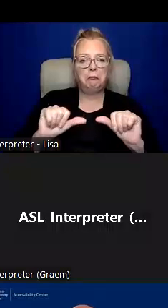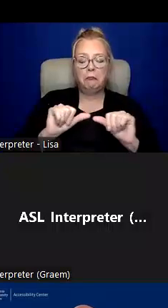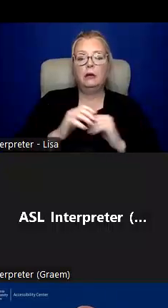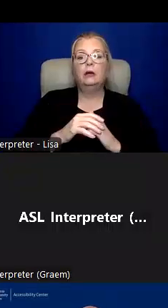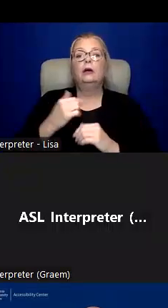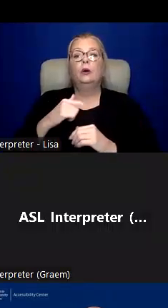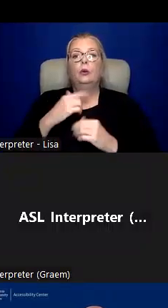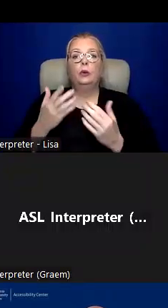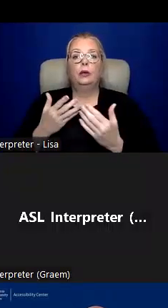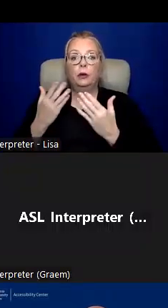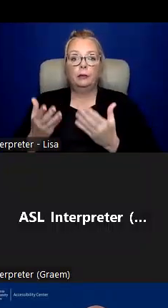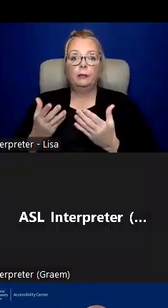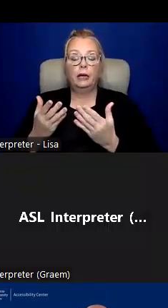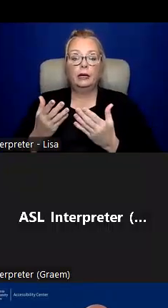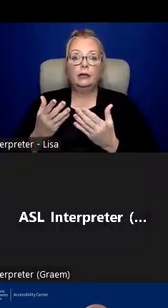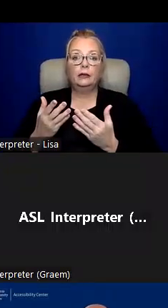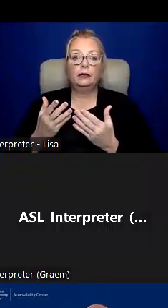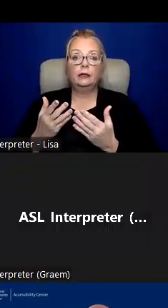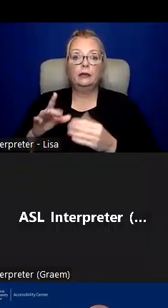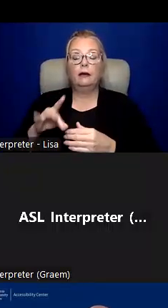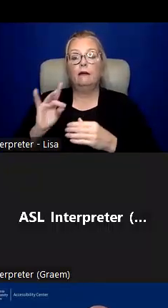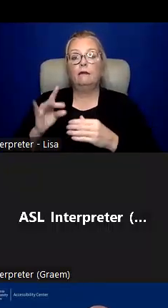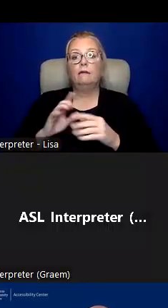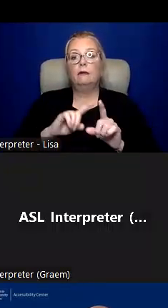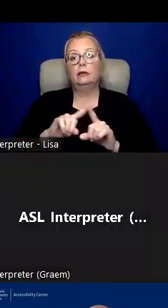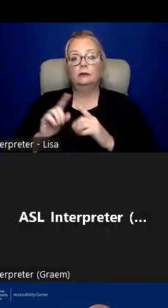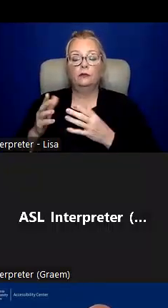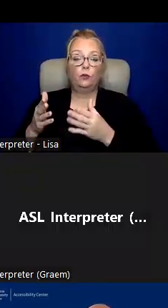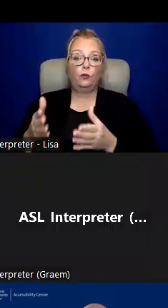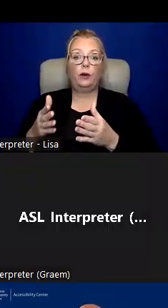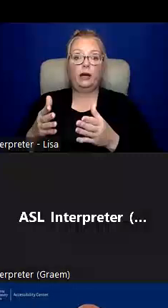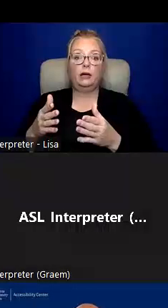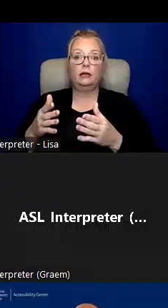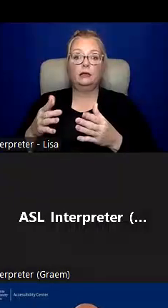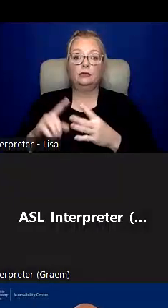is that you find ways to implement and integrate